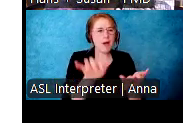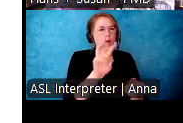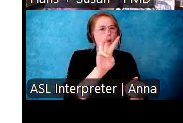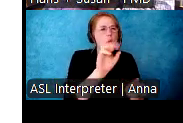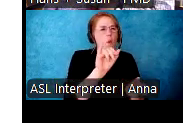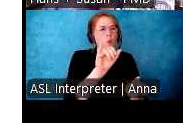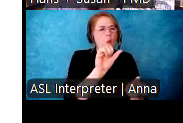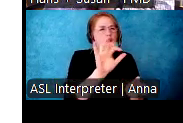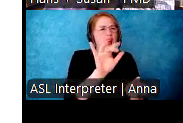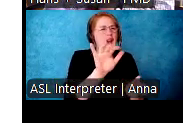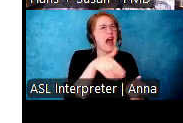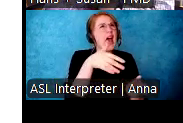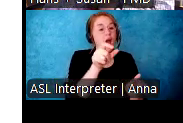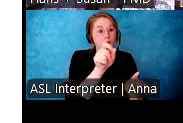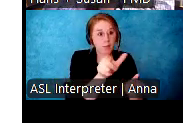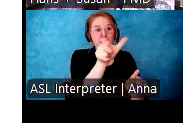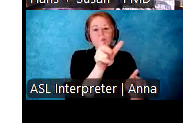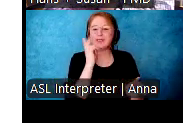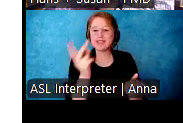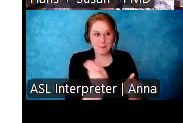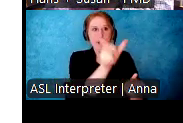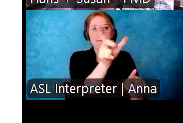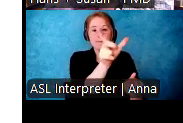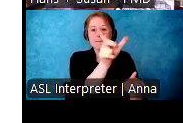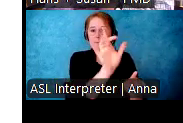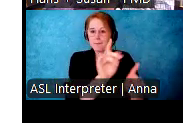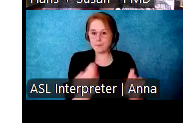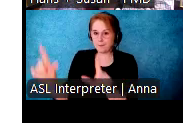We do both sponsored ads and we work with search engine optimization